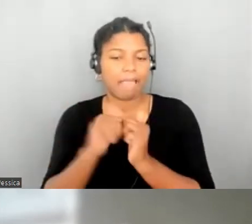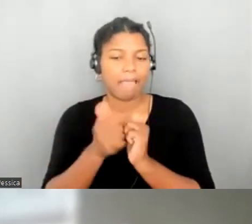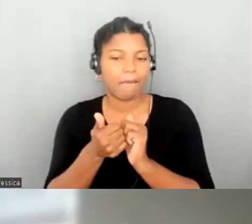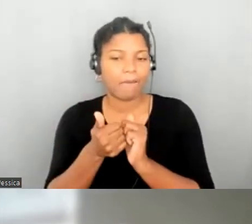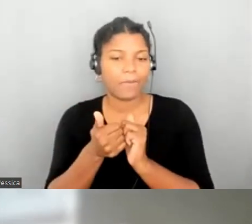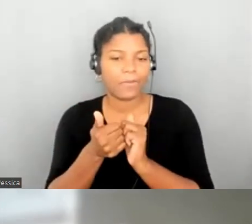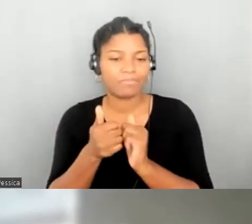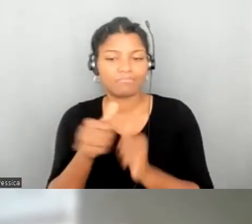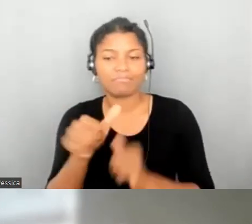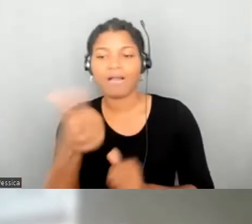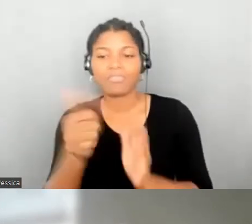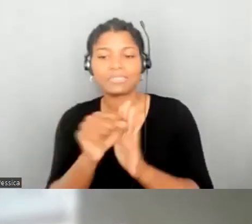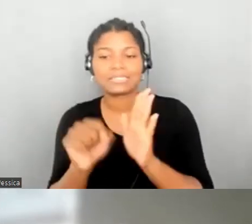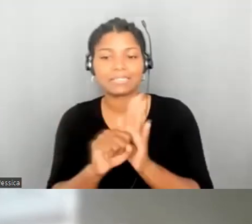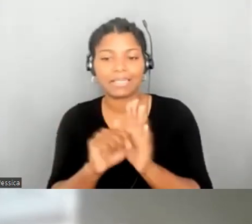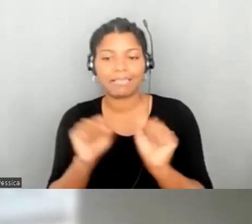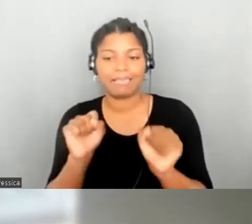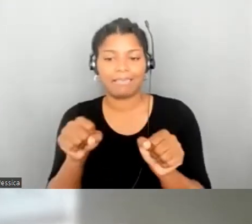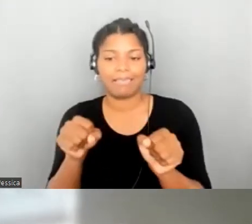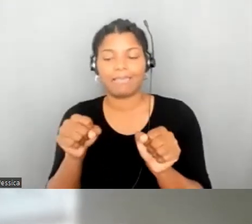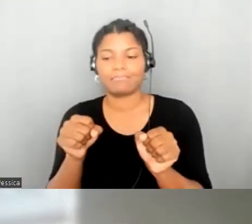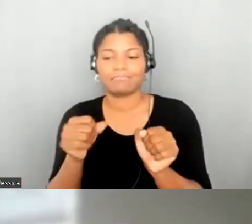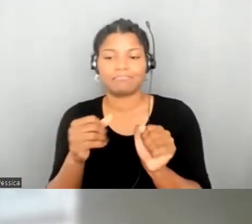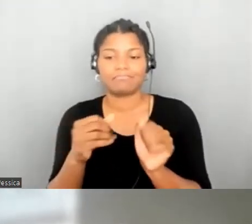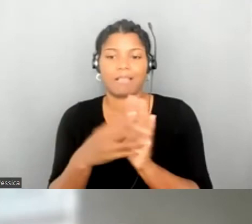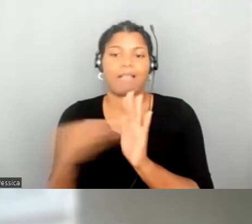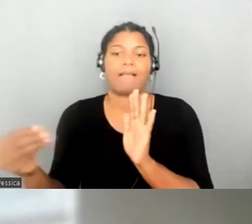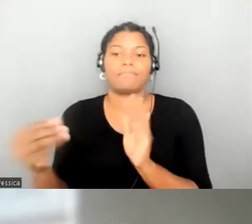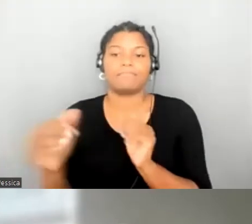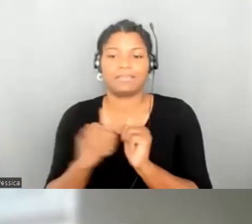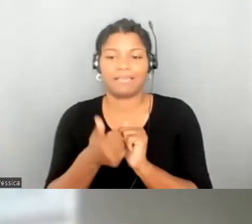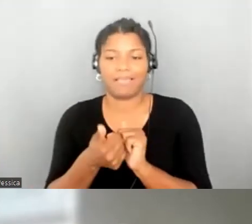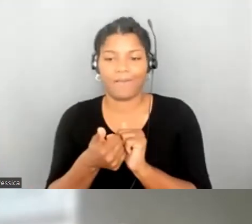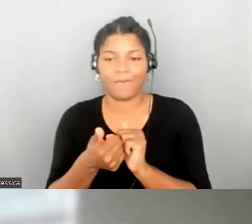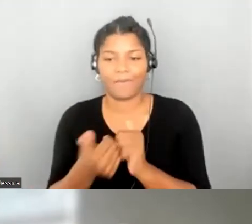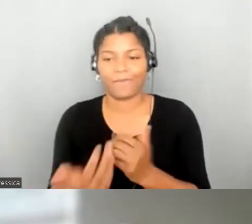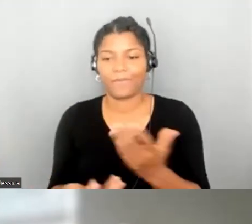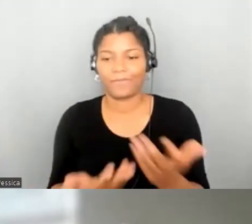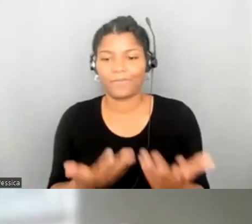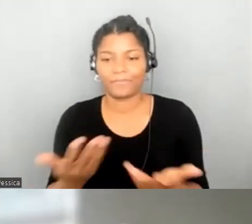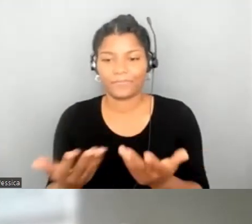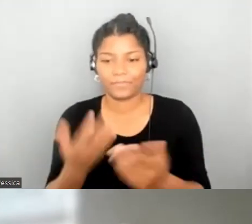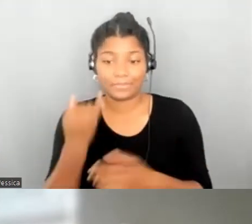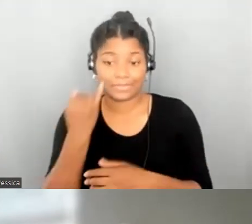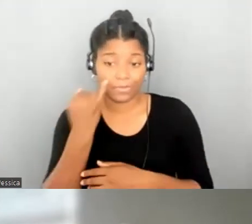what would be a key strategy people should think about if their state doesn't currently